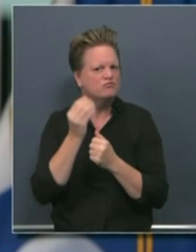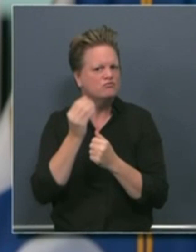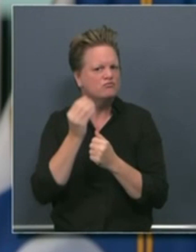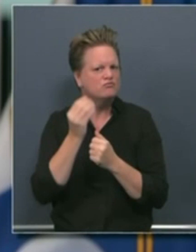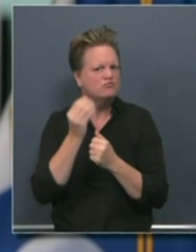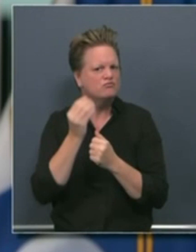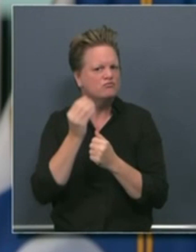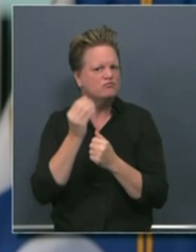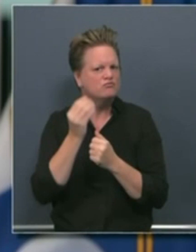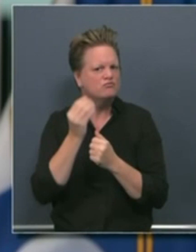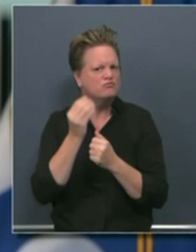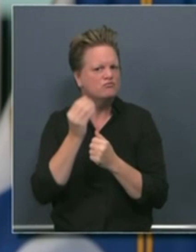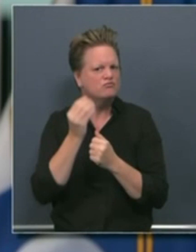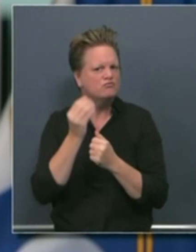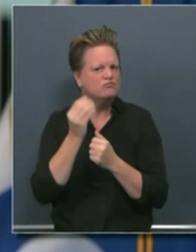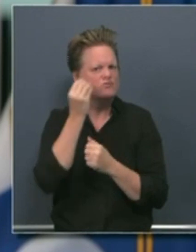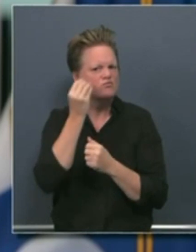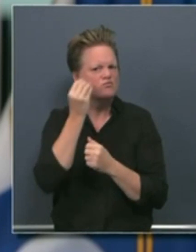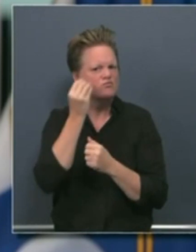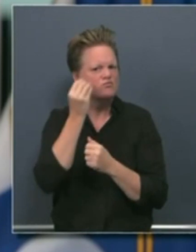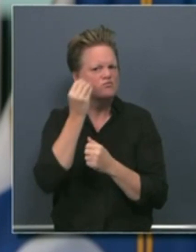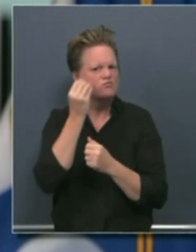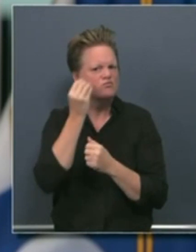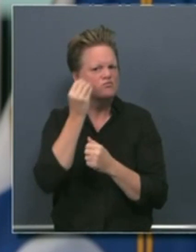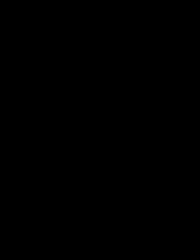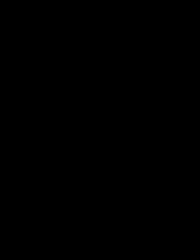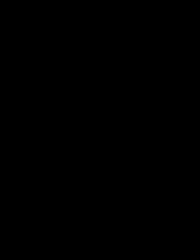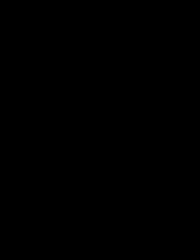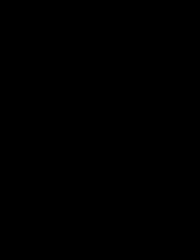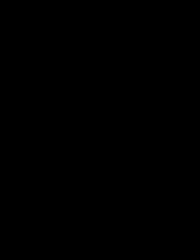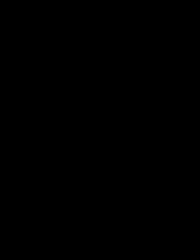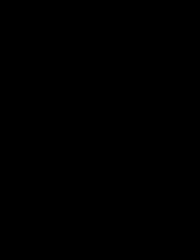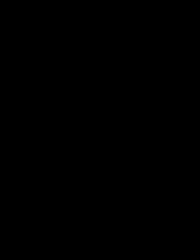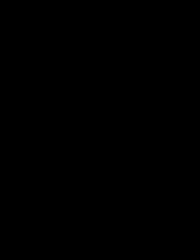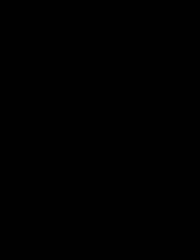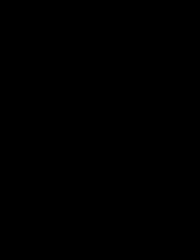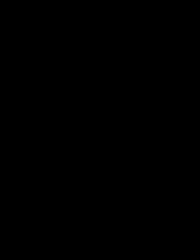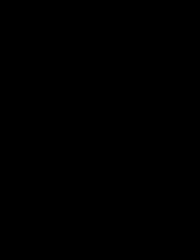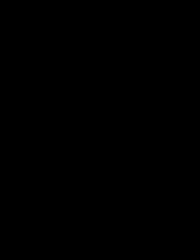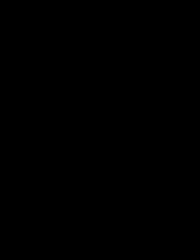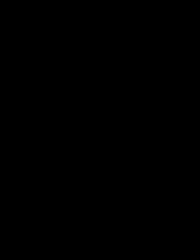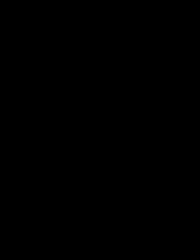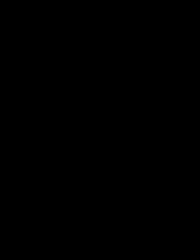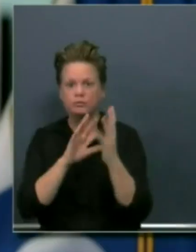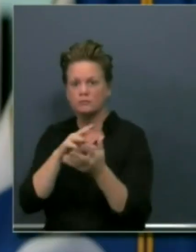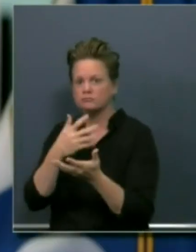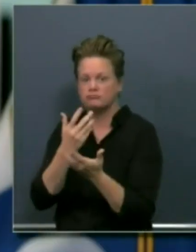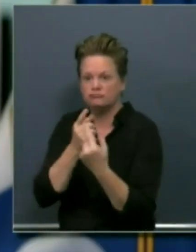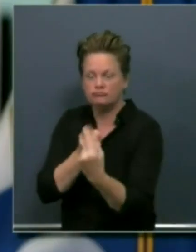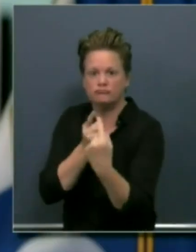ENORMOUS AND THIS CHALLENGE IS ONE THAT IT'S NOT ONLY PRESENTED TO US HERE IN THE STATE OF CALIFORNIA. BUT IT